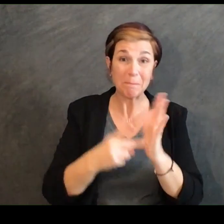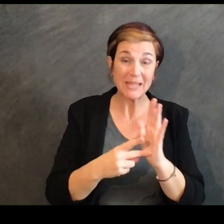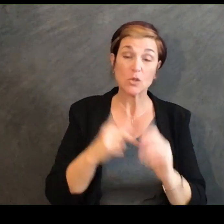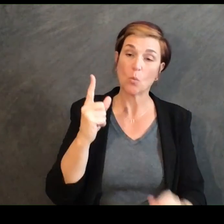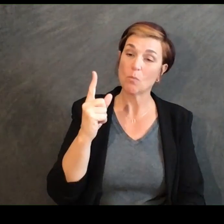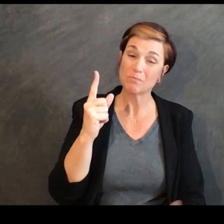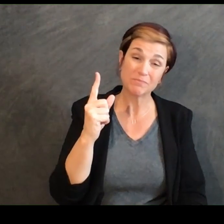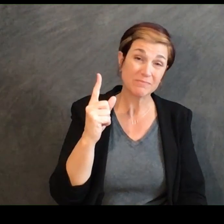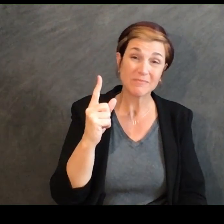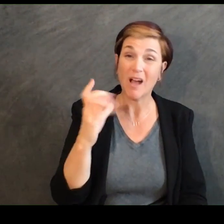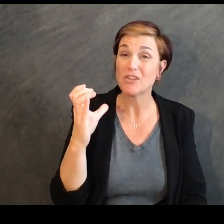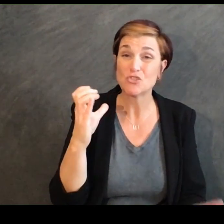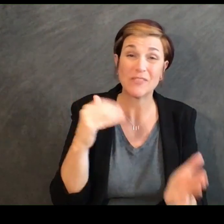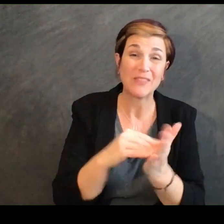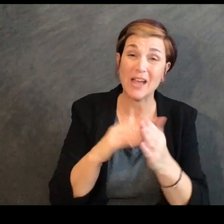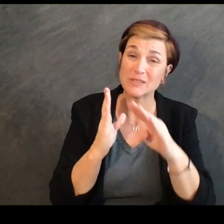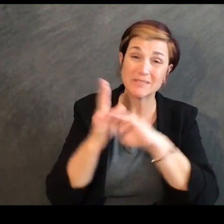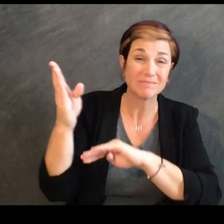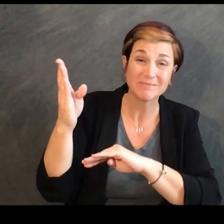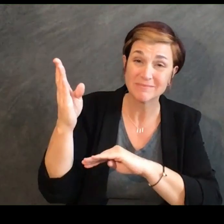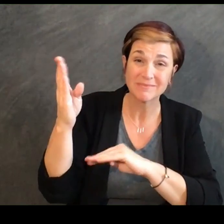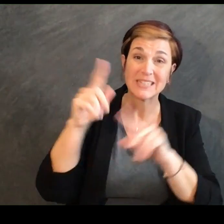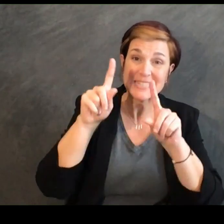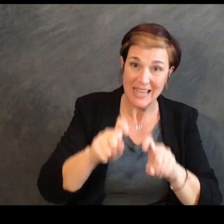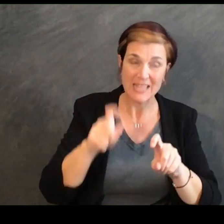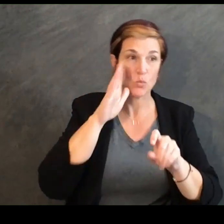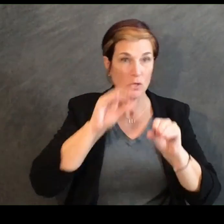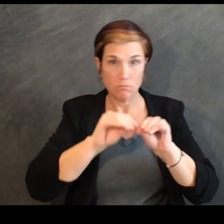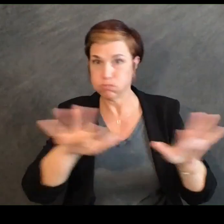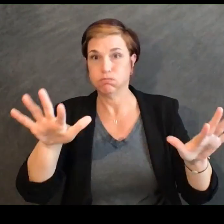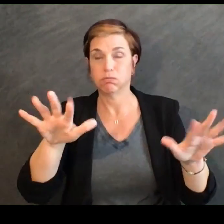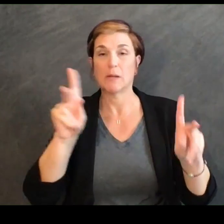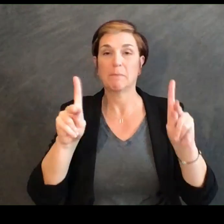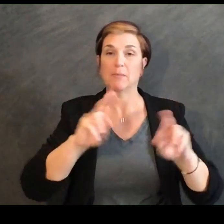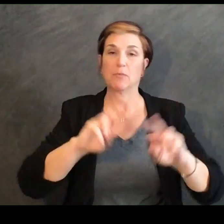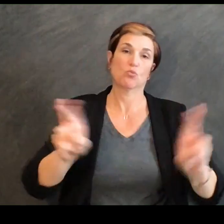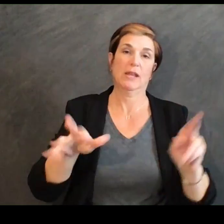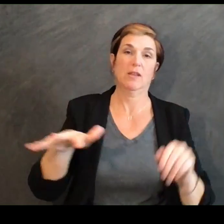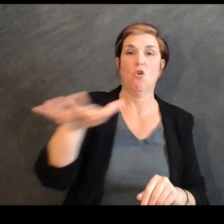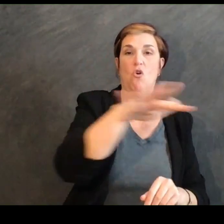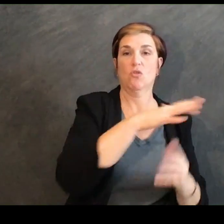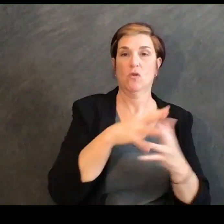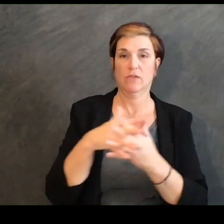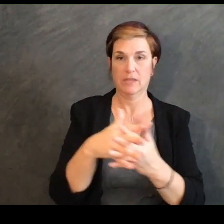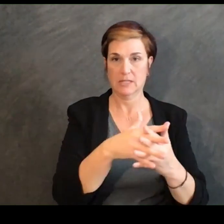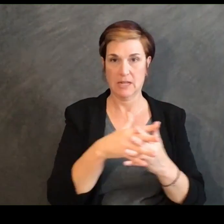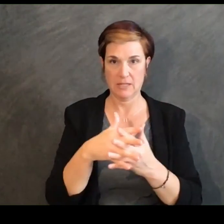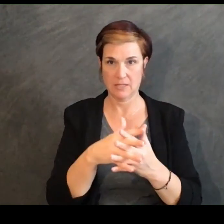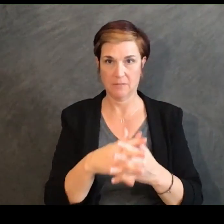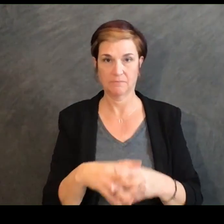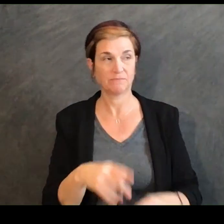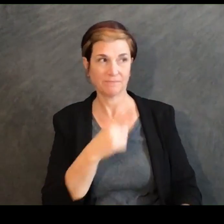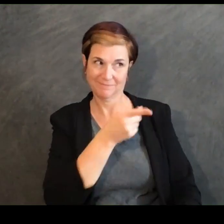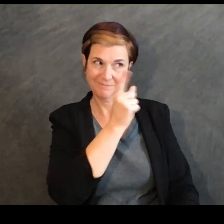to patients in need in the United States so thank you you can do great company